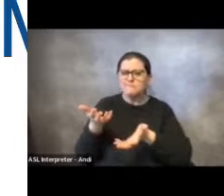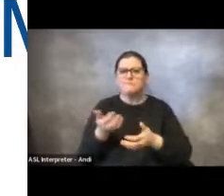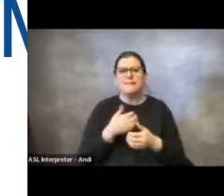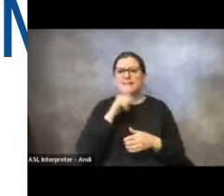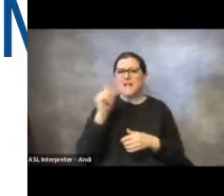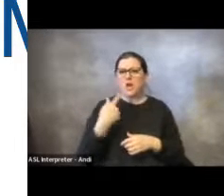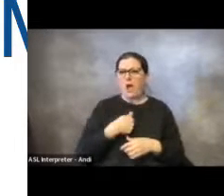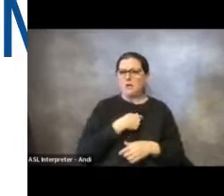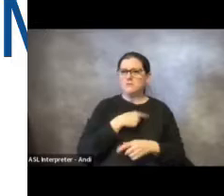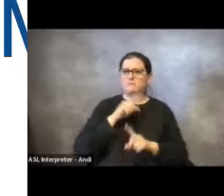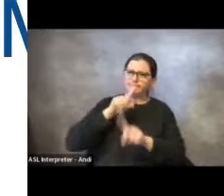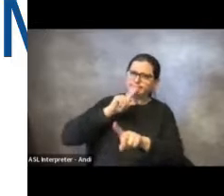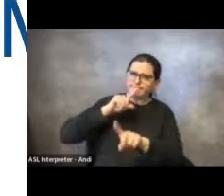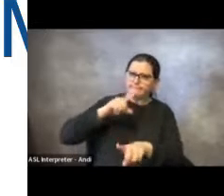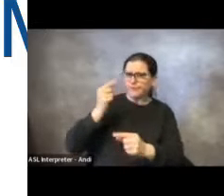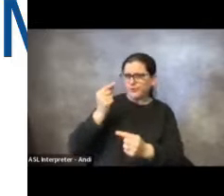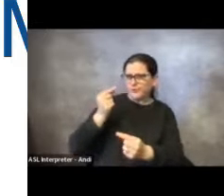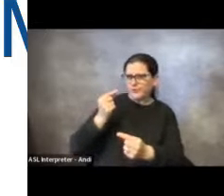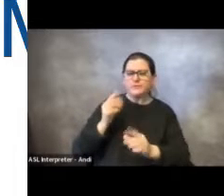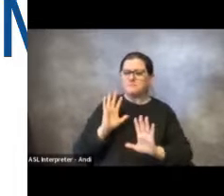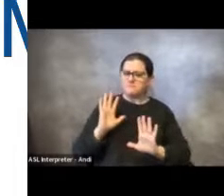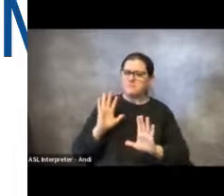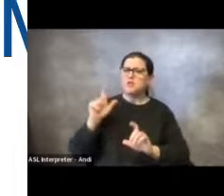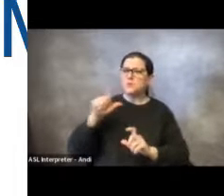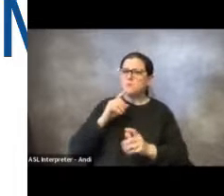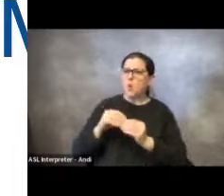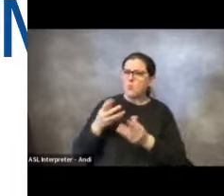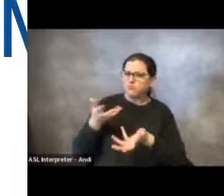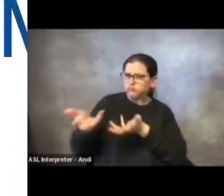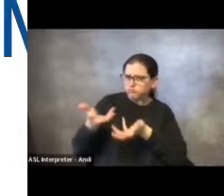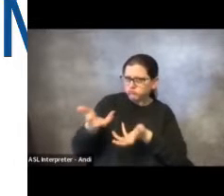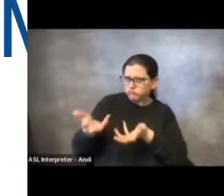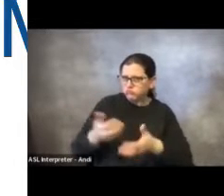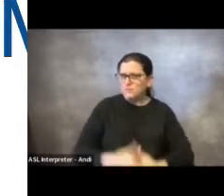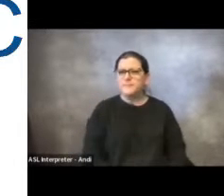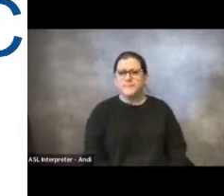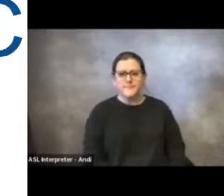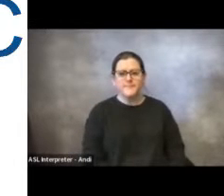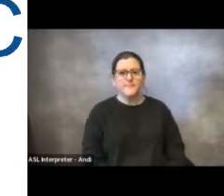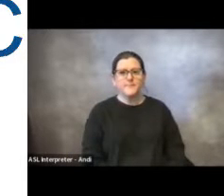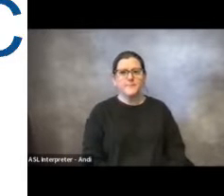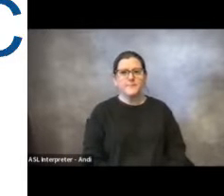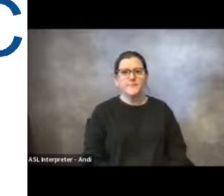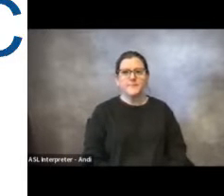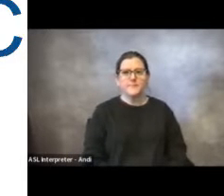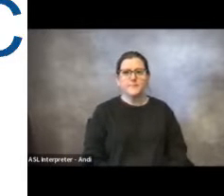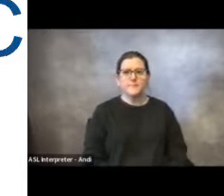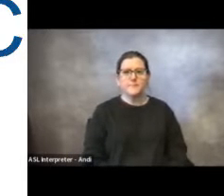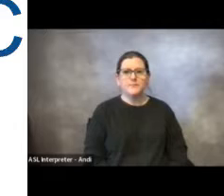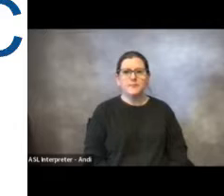dictating what we think is best, we really want that to be a partnership there. Next slide, please. Okay,